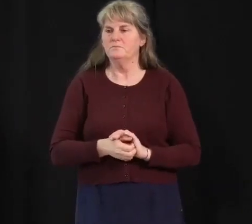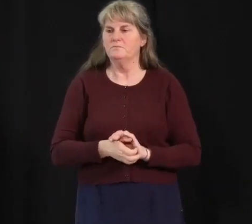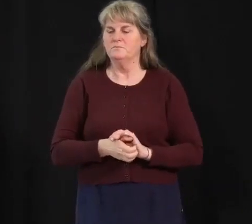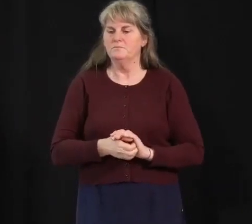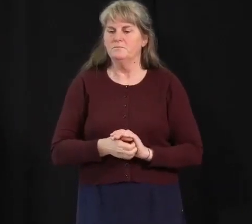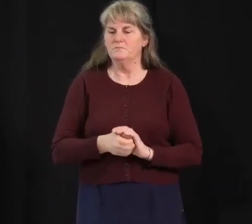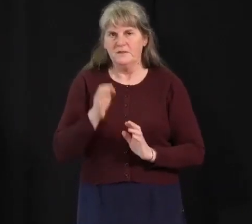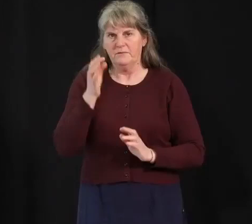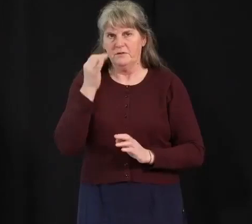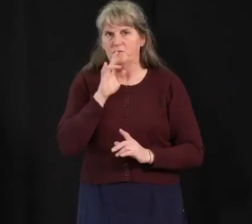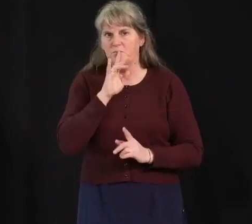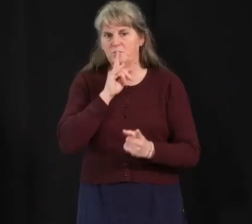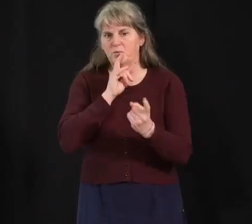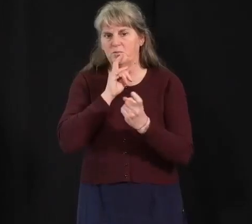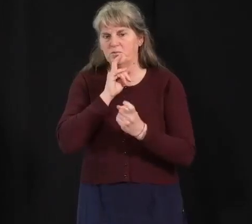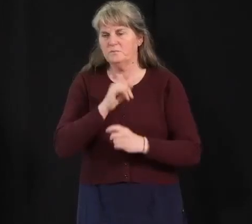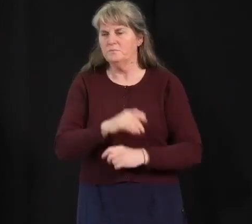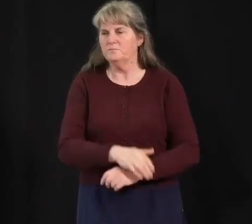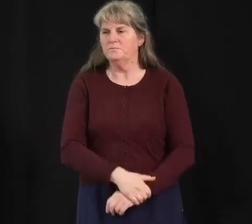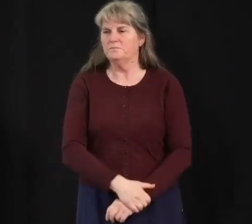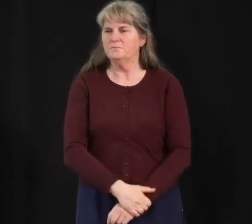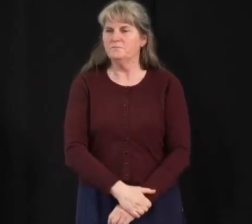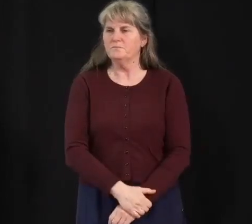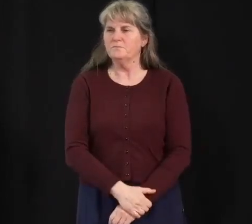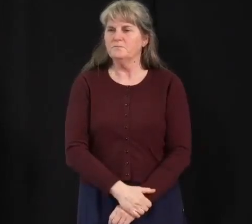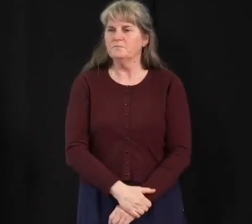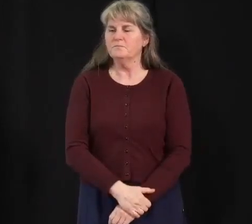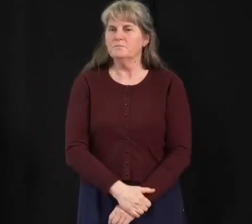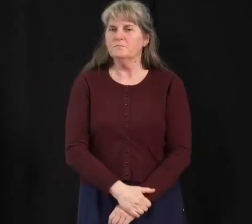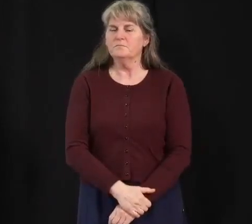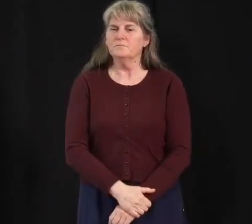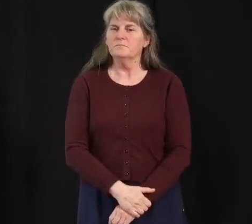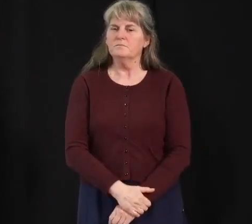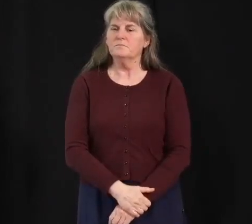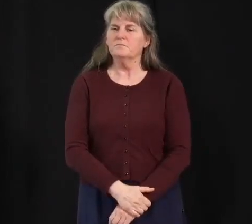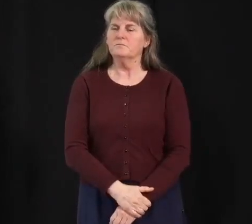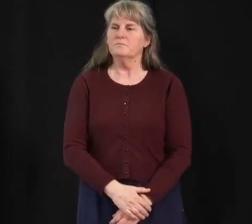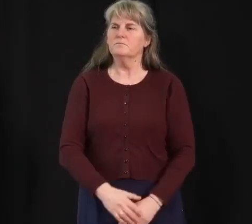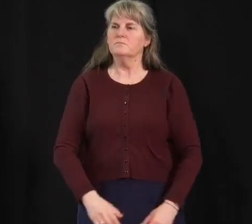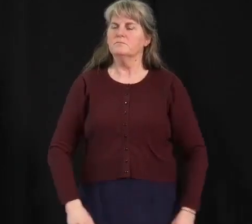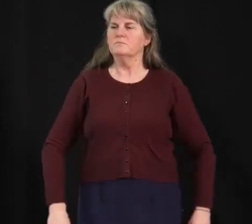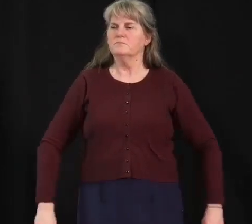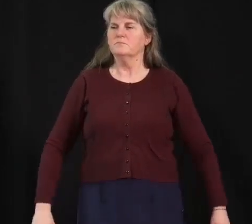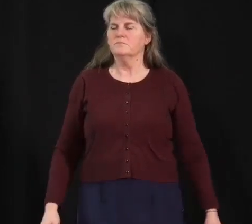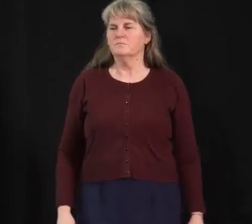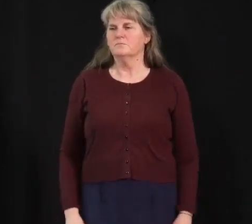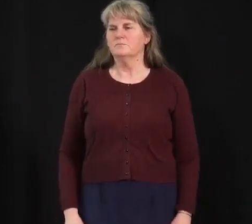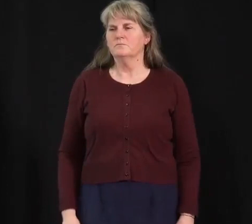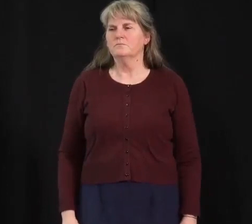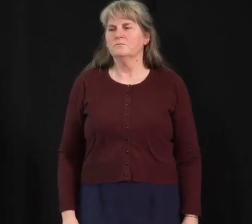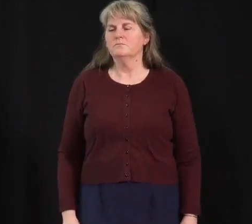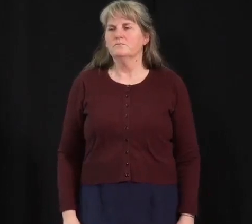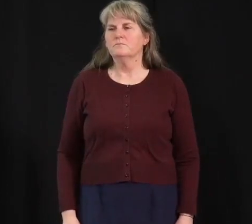Radio-Canada. [ Speaking French ] Reporter: But I will need